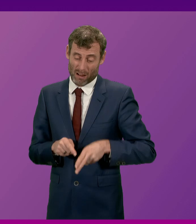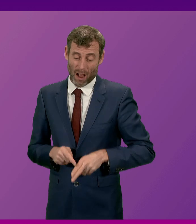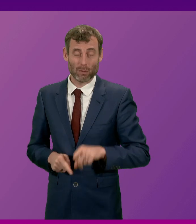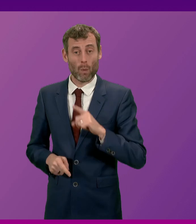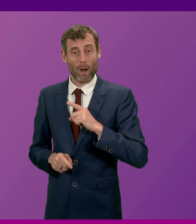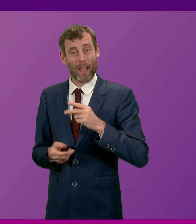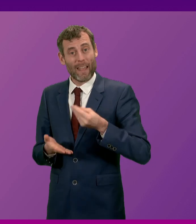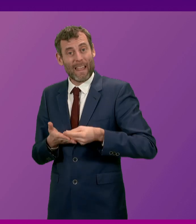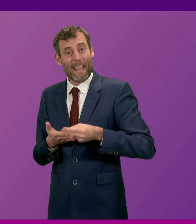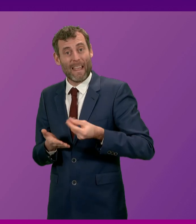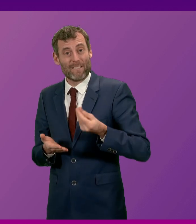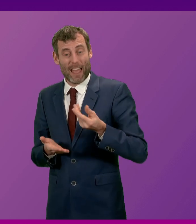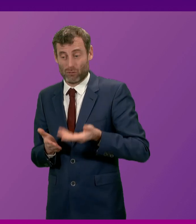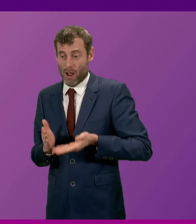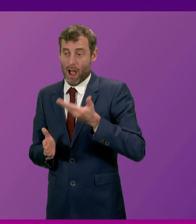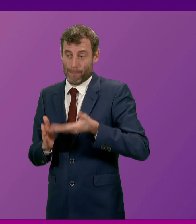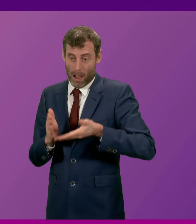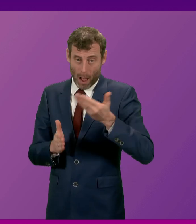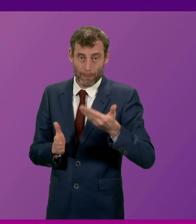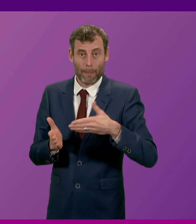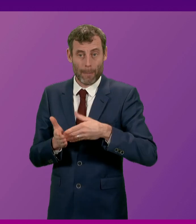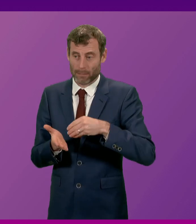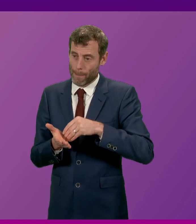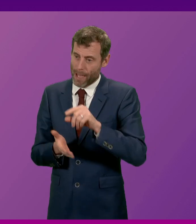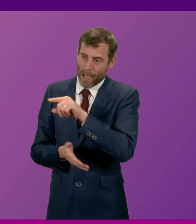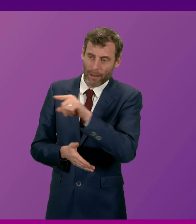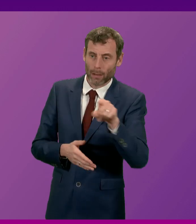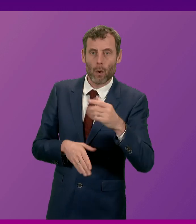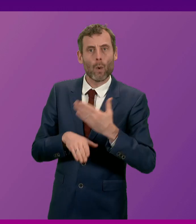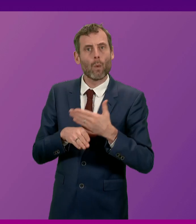and public sector pay this year. I assure Mr Carson that the issue of